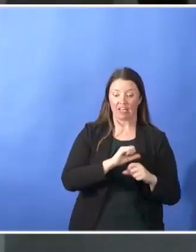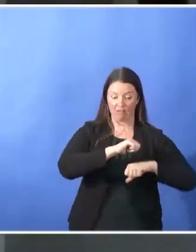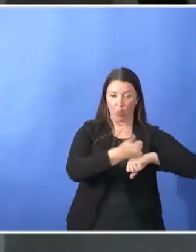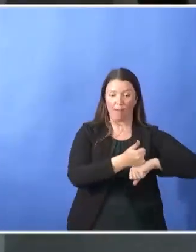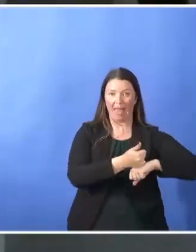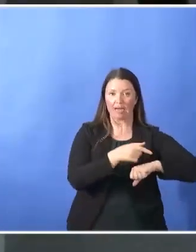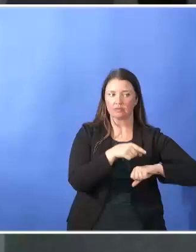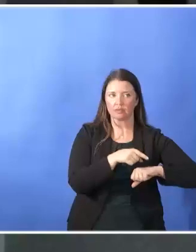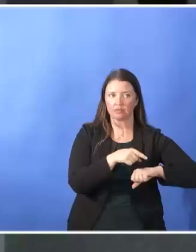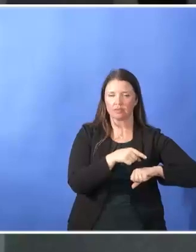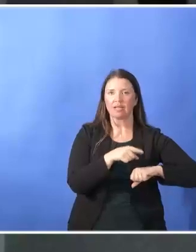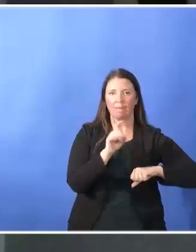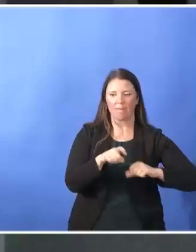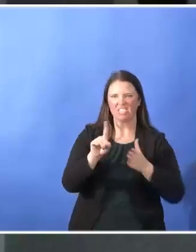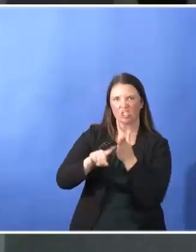FORMAT . IF SO, IT MUST TRANSMIT THE CAP